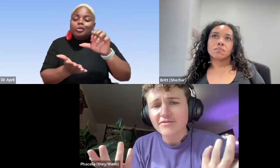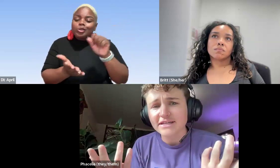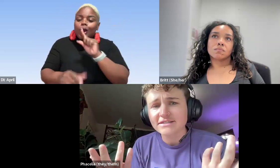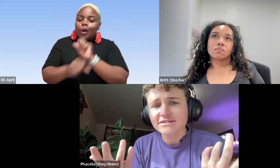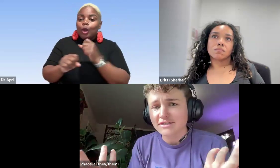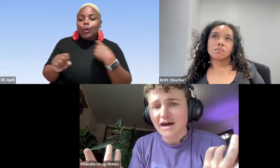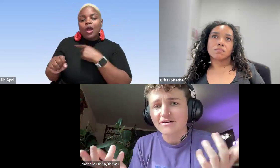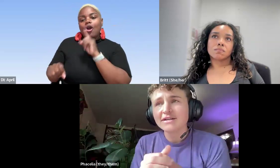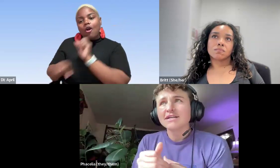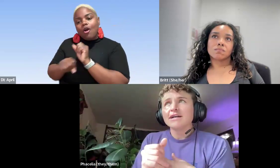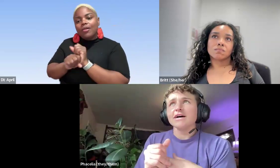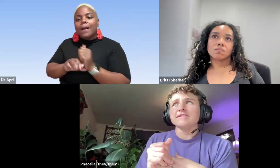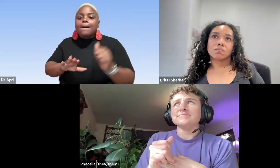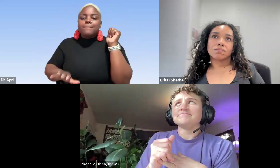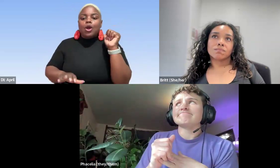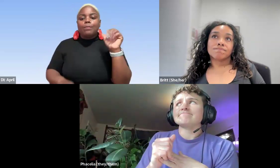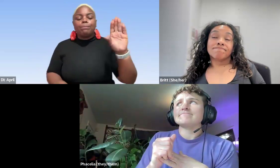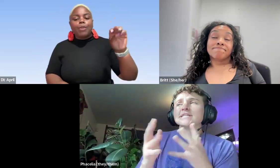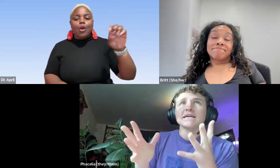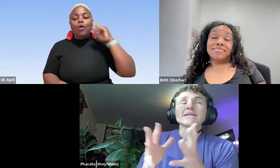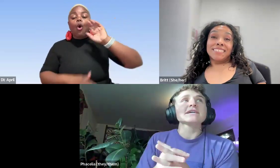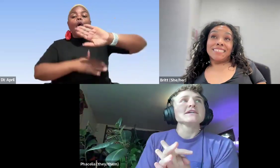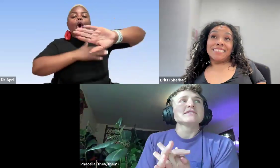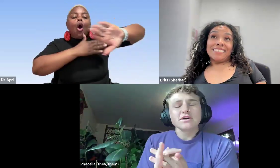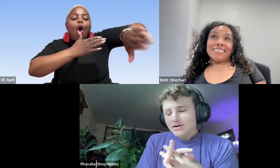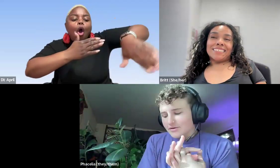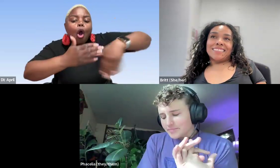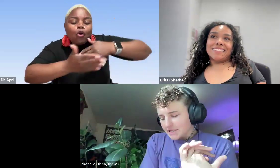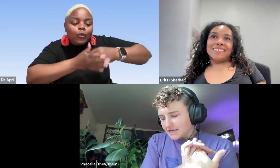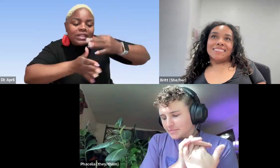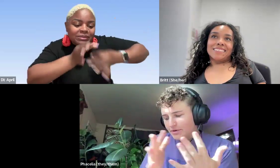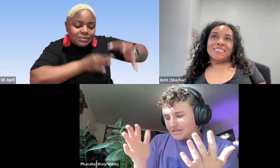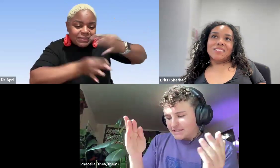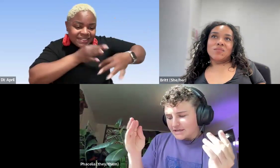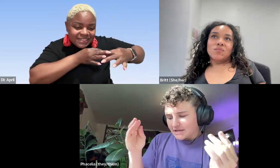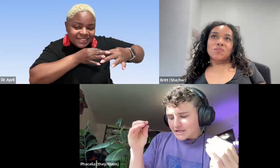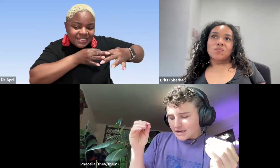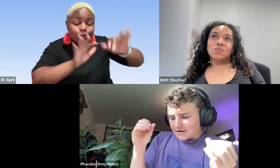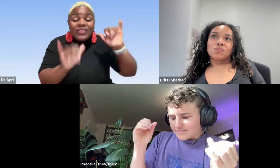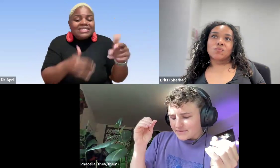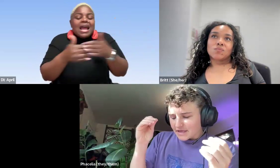profits, turns out. Um, anyways, so, but, like, the point is that, um,